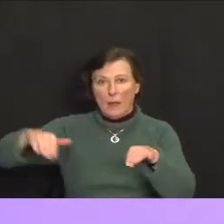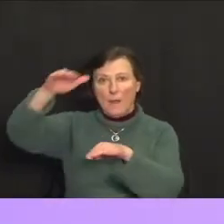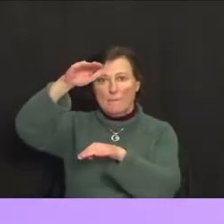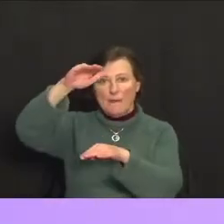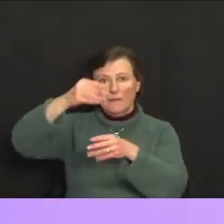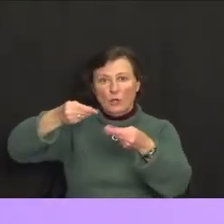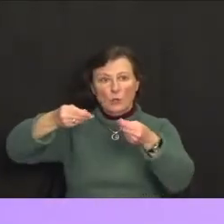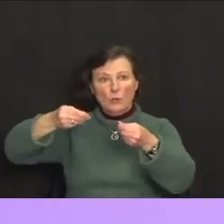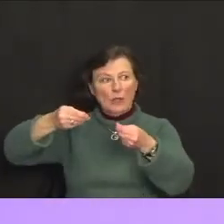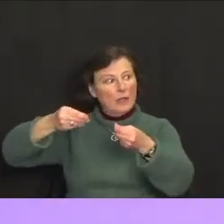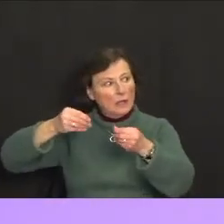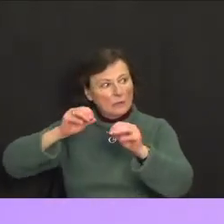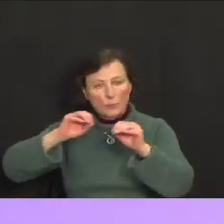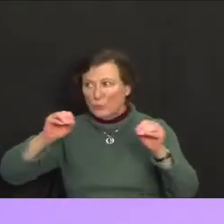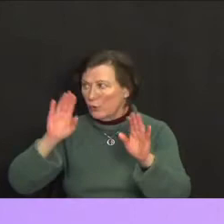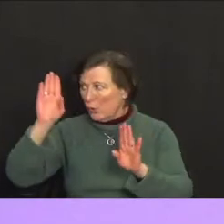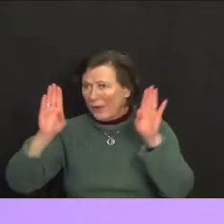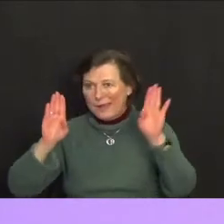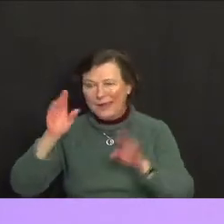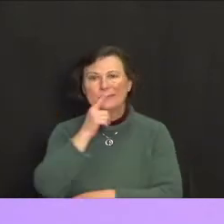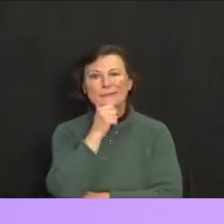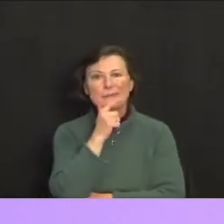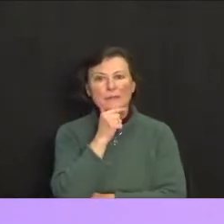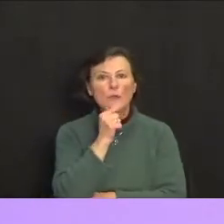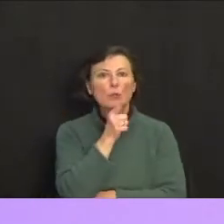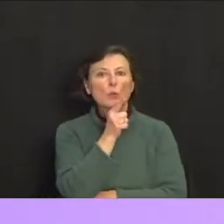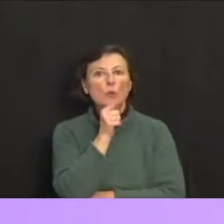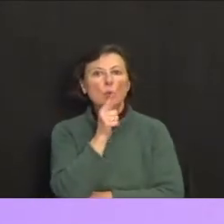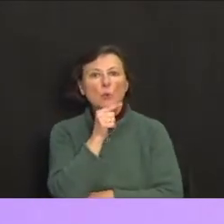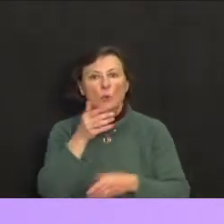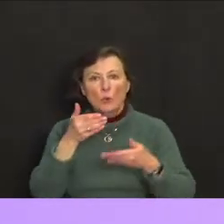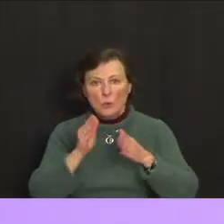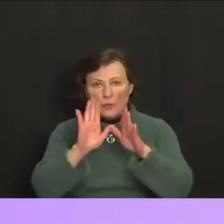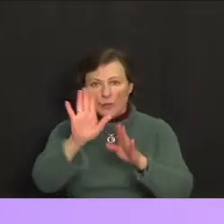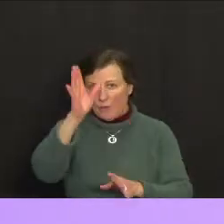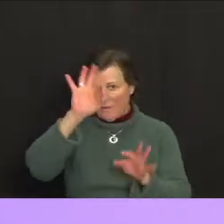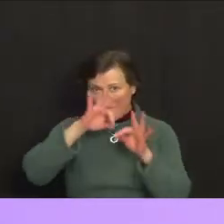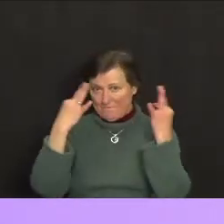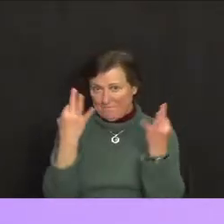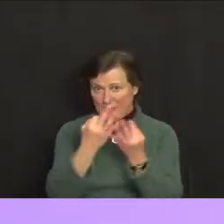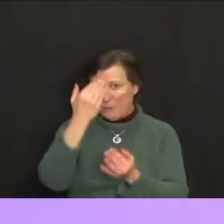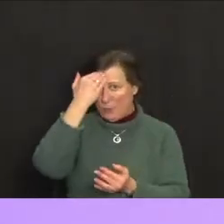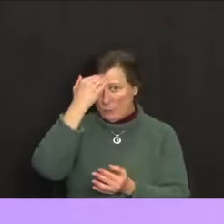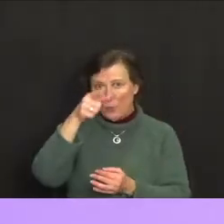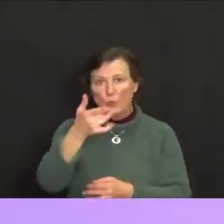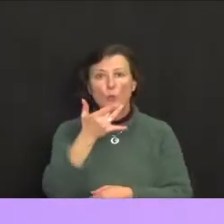No hands there. Who has let your family know that you prefer cremation?